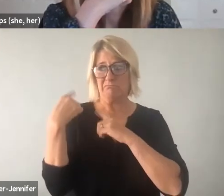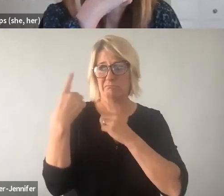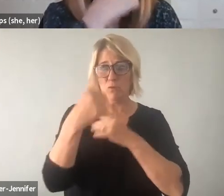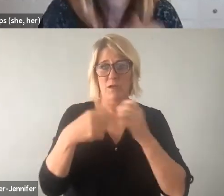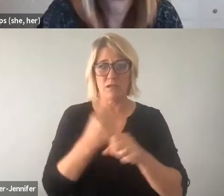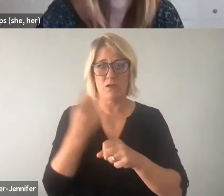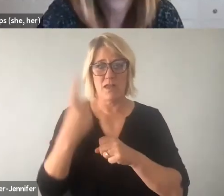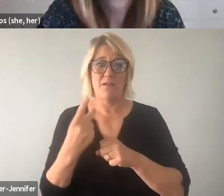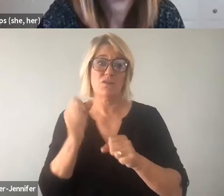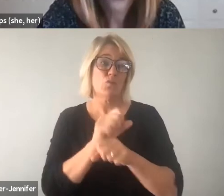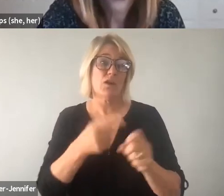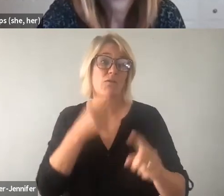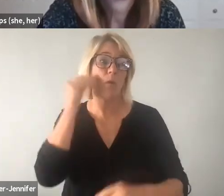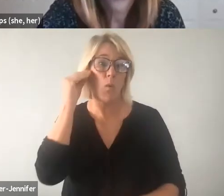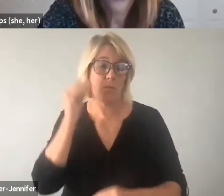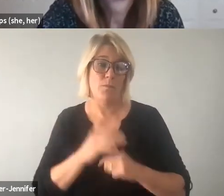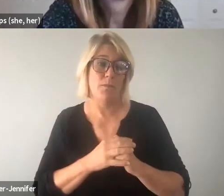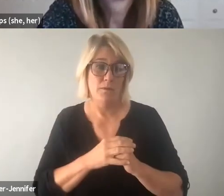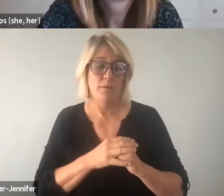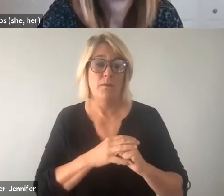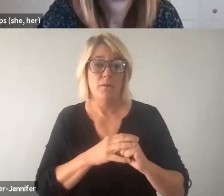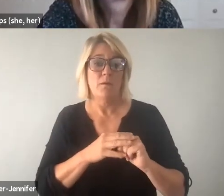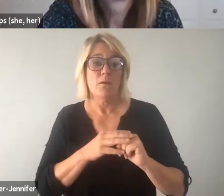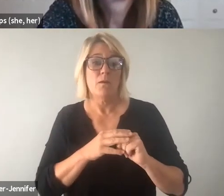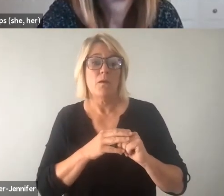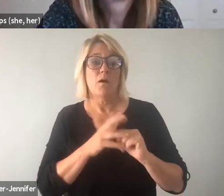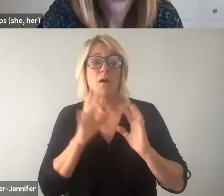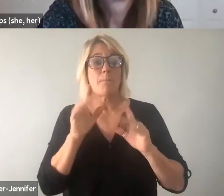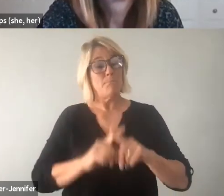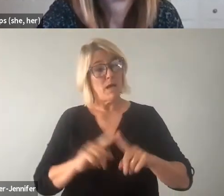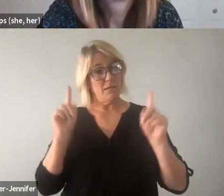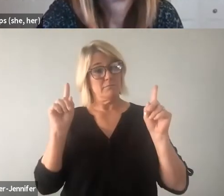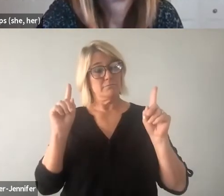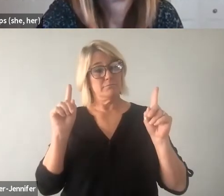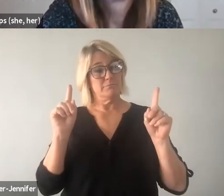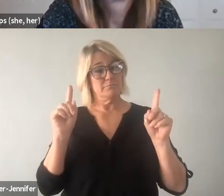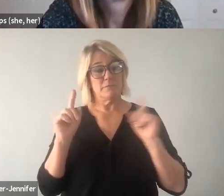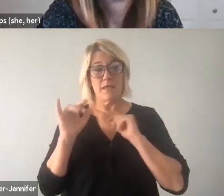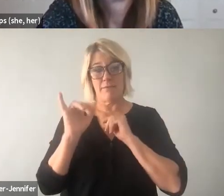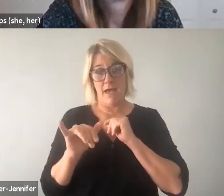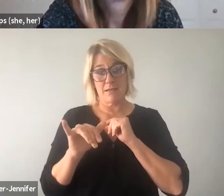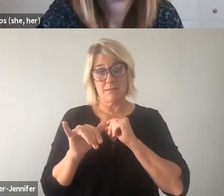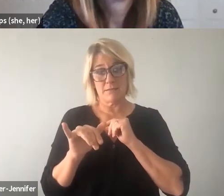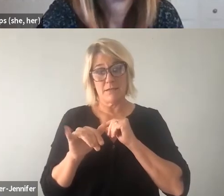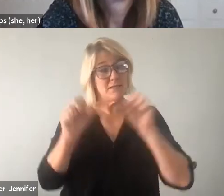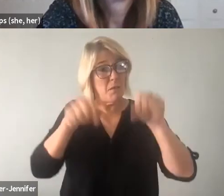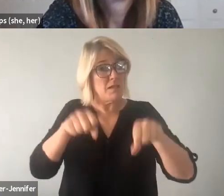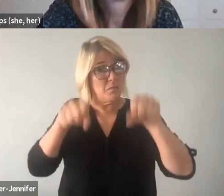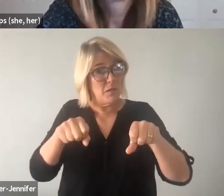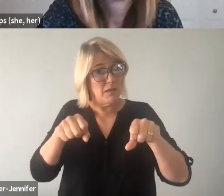common requests for accommodation that we've been talking to people about in the last year and a half is working from home. » Anne: Yeah